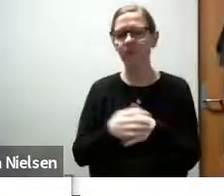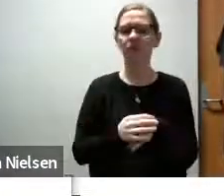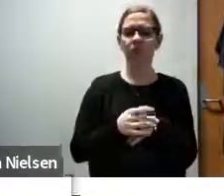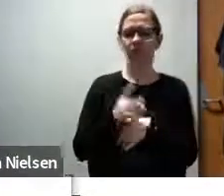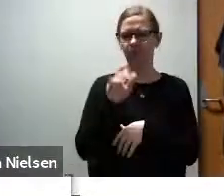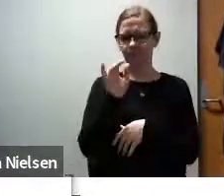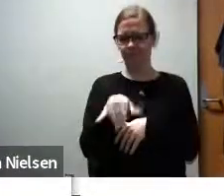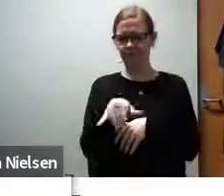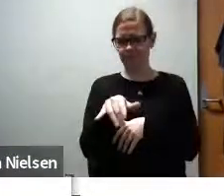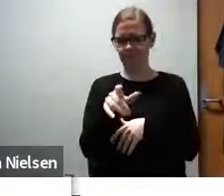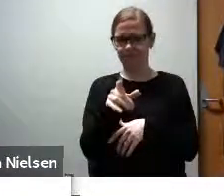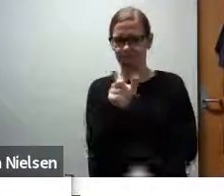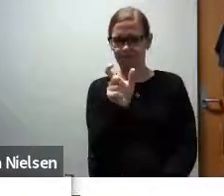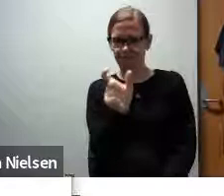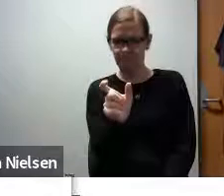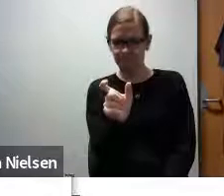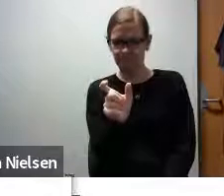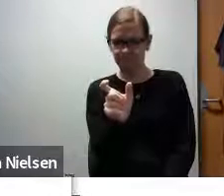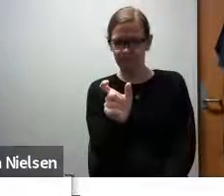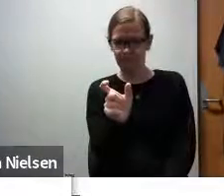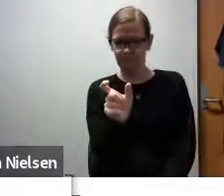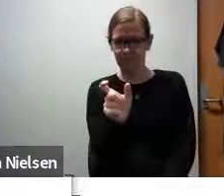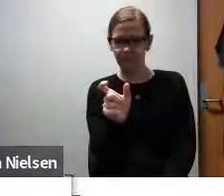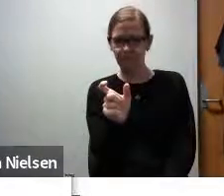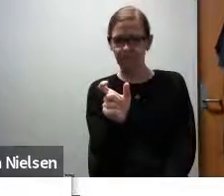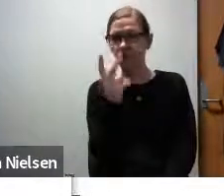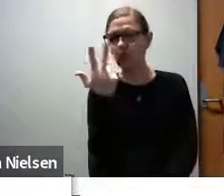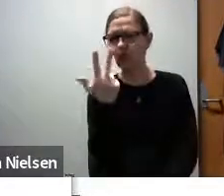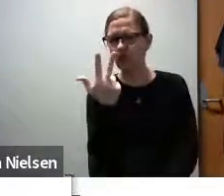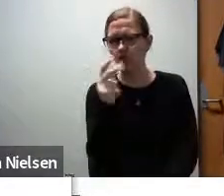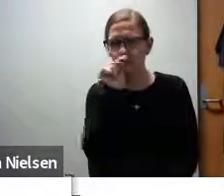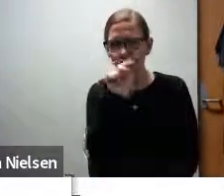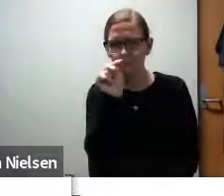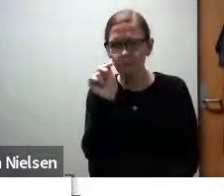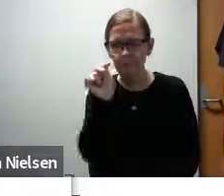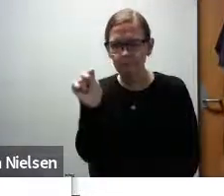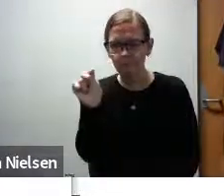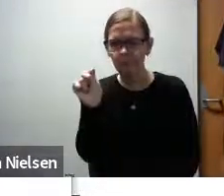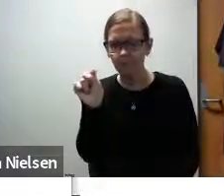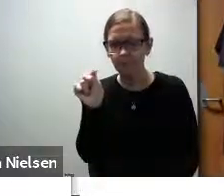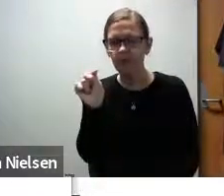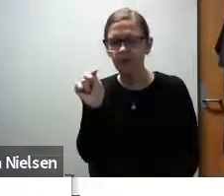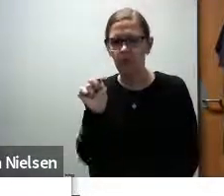The little remarks the little three dots that's there. You can, yes, you can save the chat.